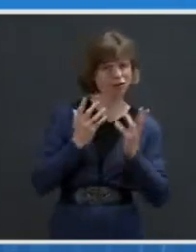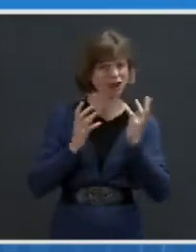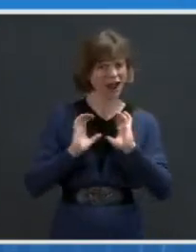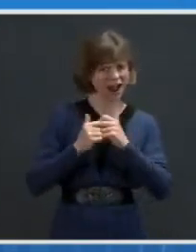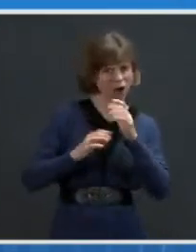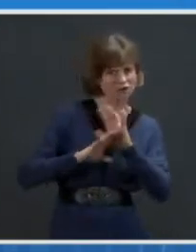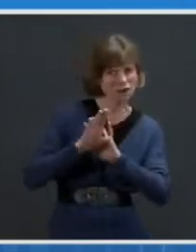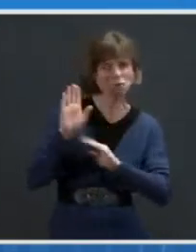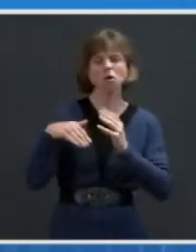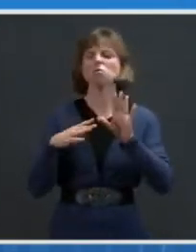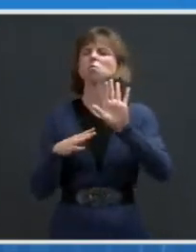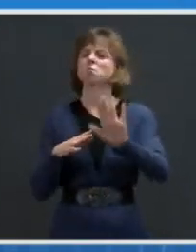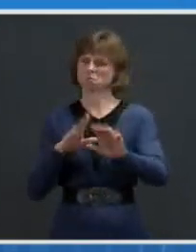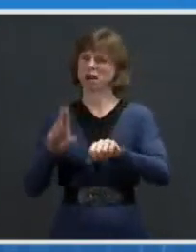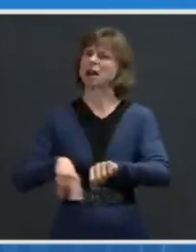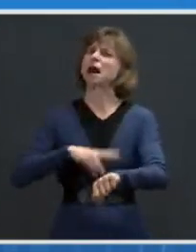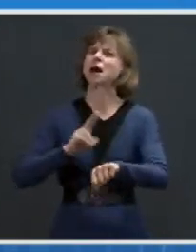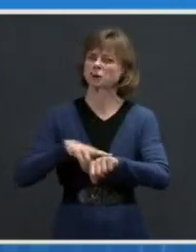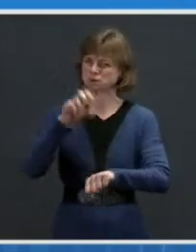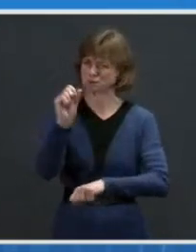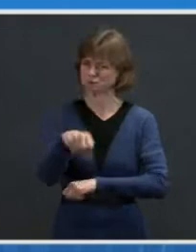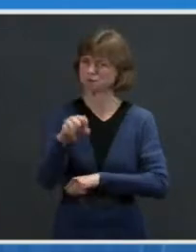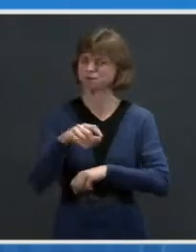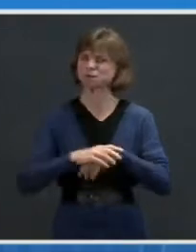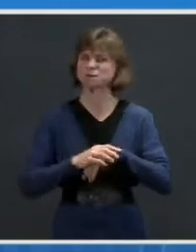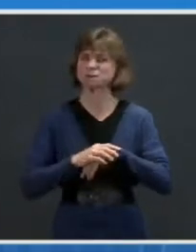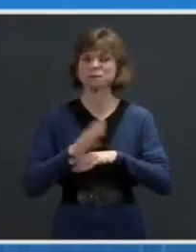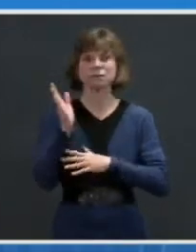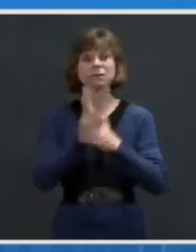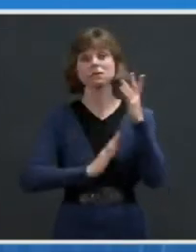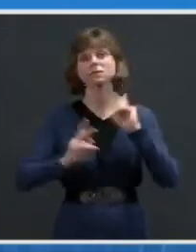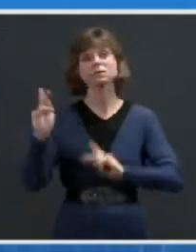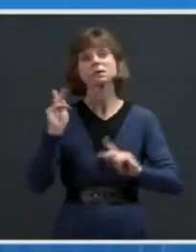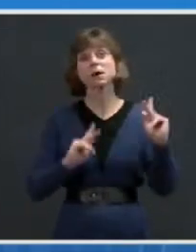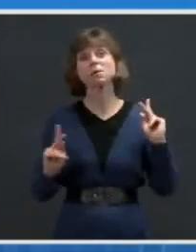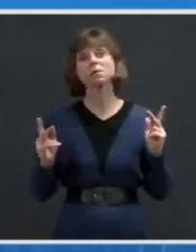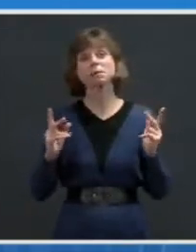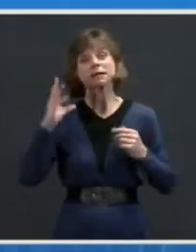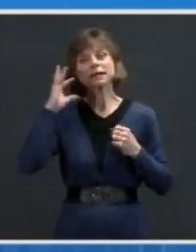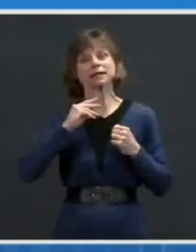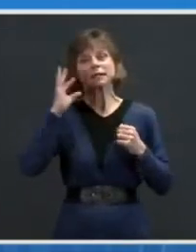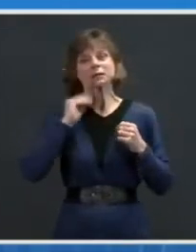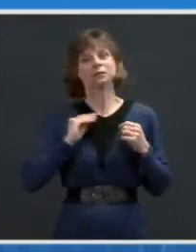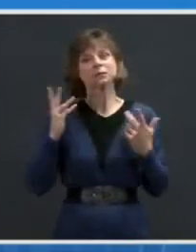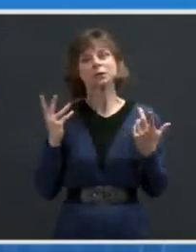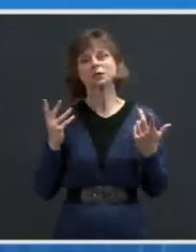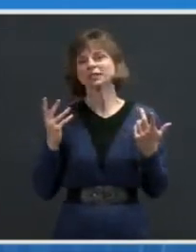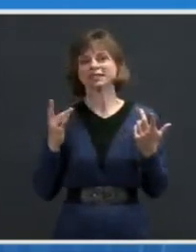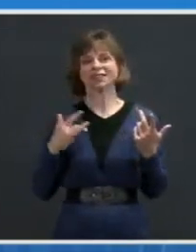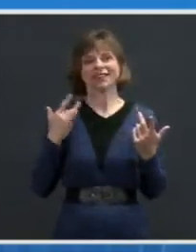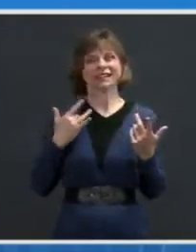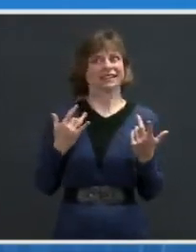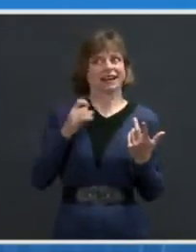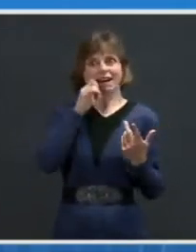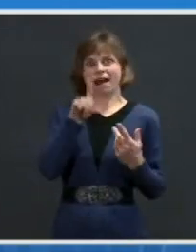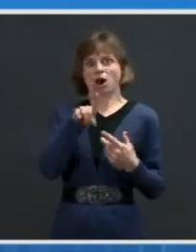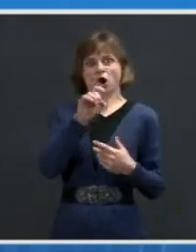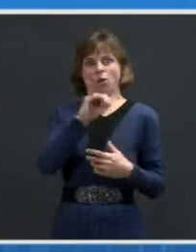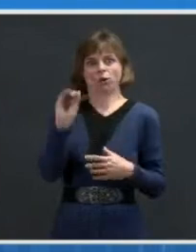STILL HAVE QUESTION ABOUT THESE VACCINES INCLUDING WANTING MORE ABOUT THE PROCESS FOR DEVELOPING AND AUTHORIZING THEM.